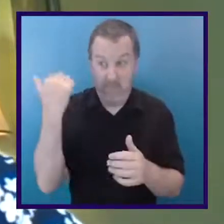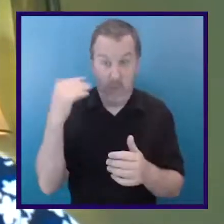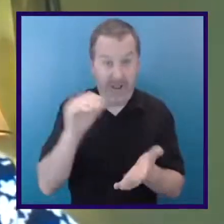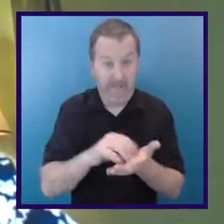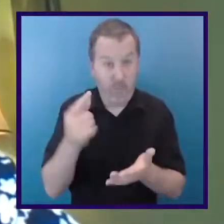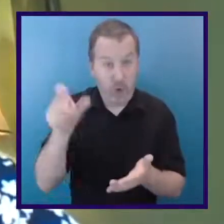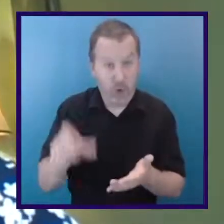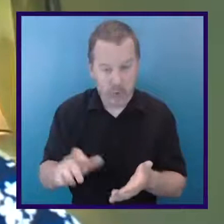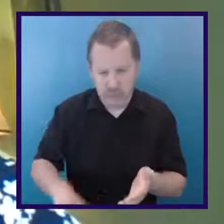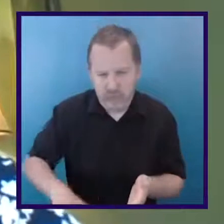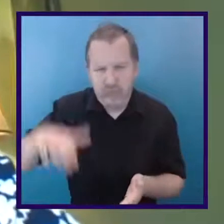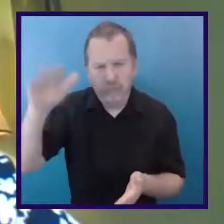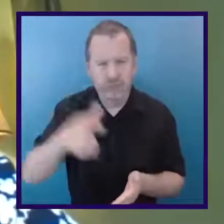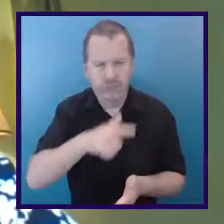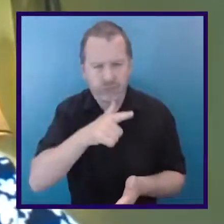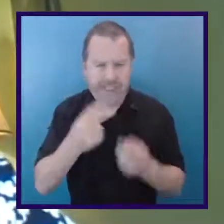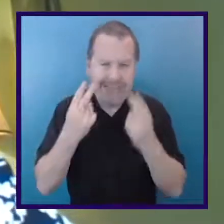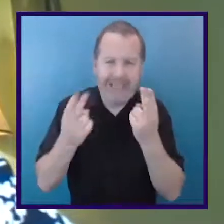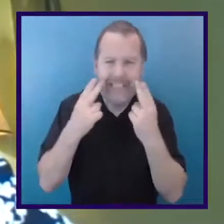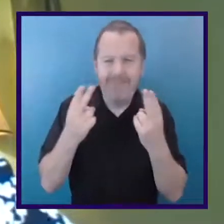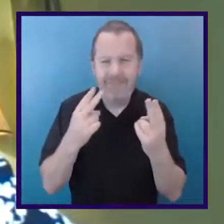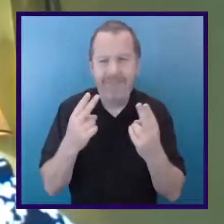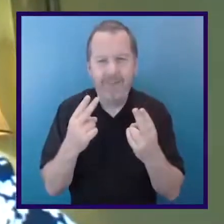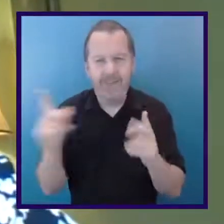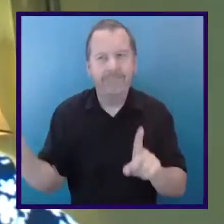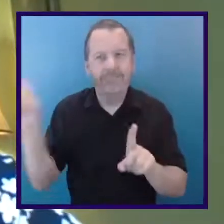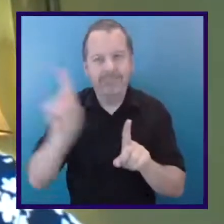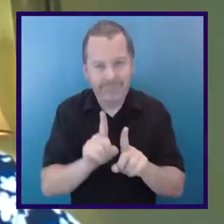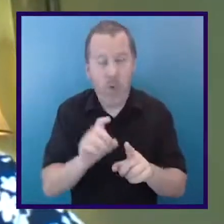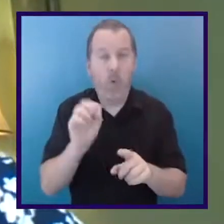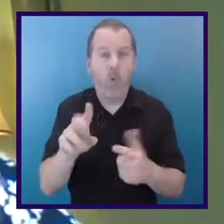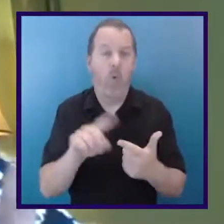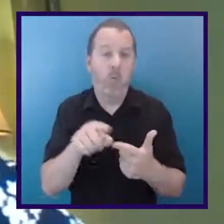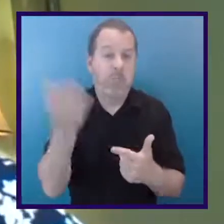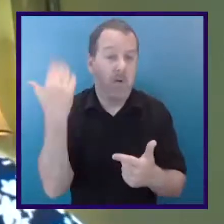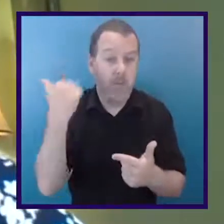If you've had a native speaker of any of the languages you're learning, or any international,